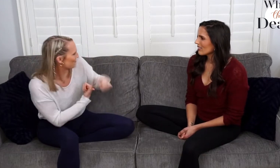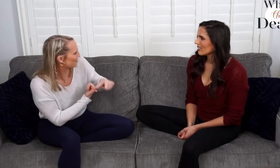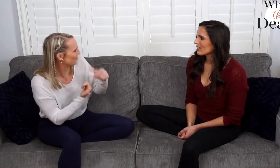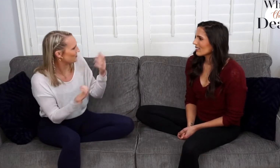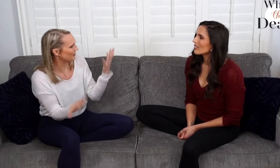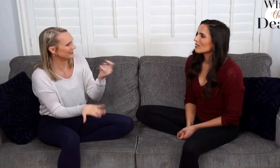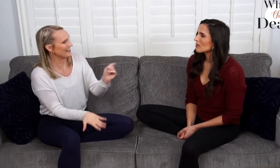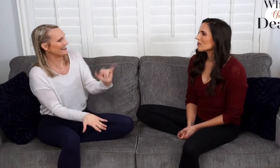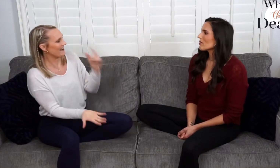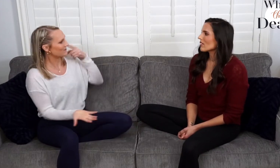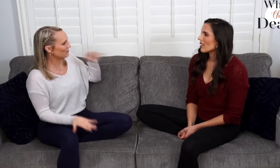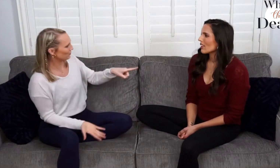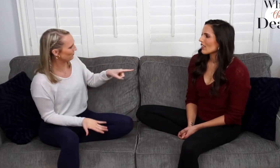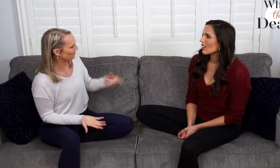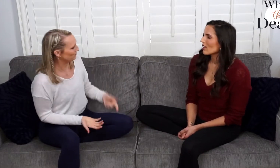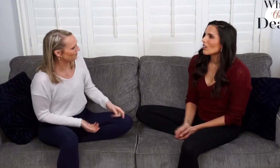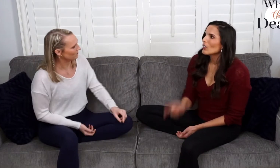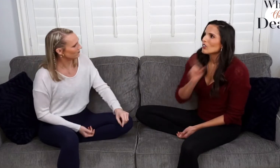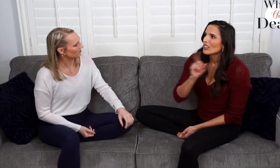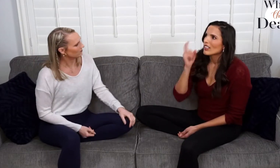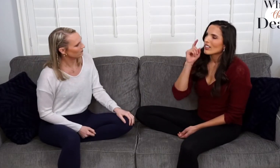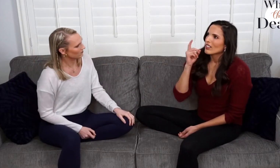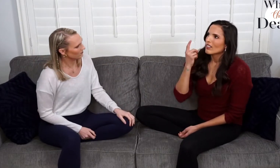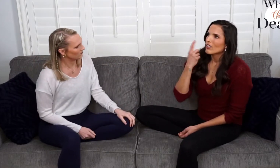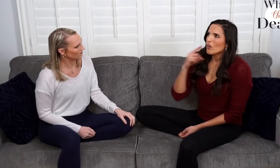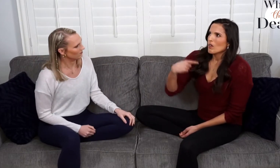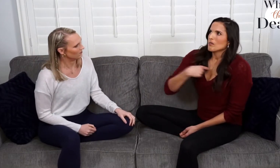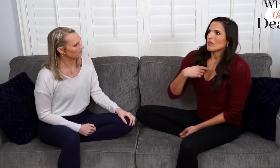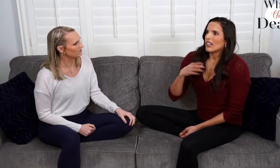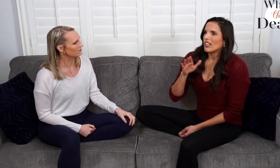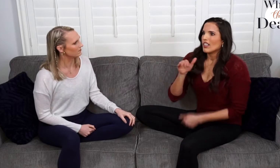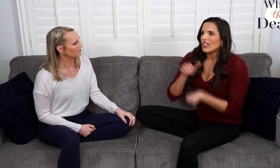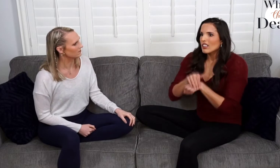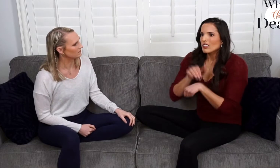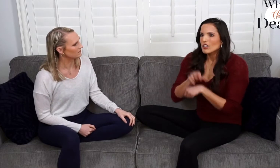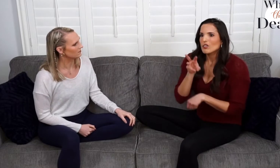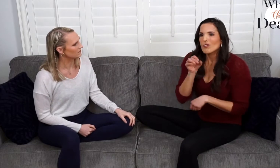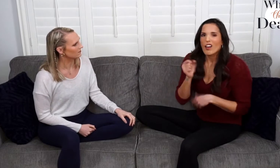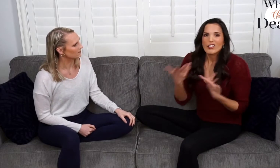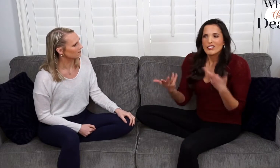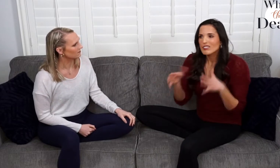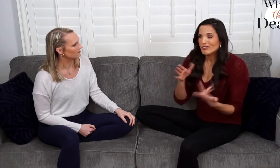what it's like for you. - Really for me, English